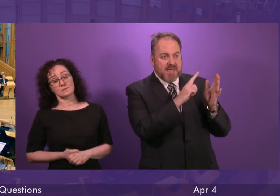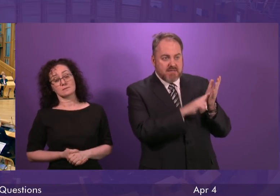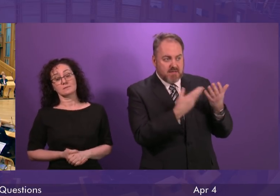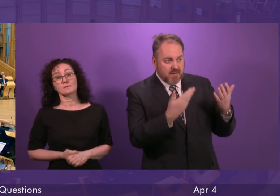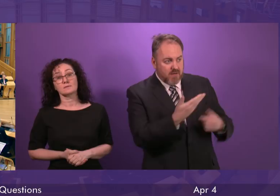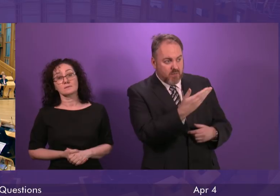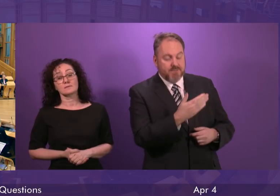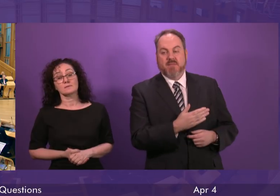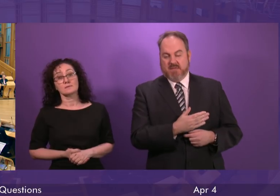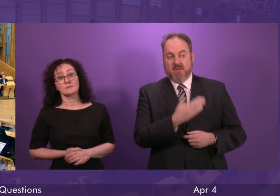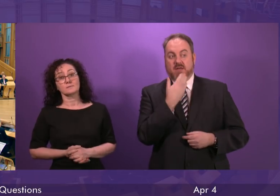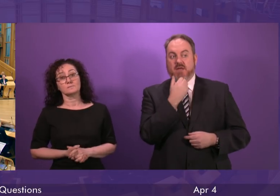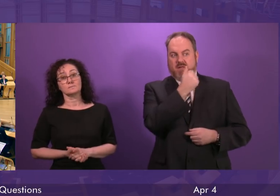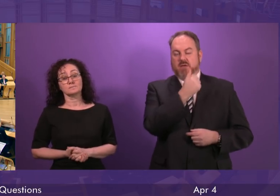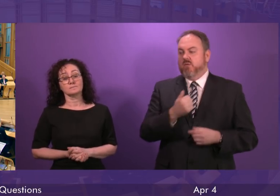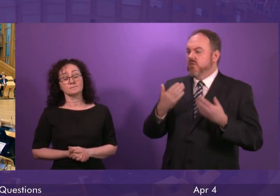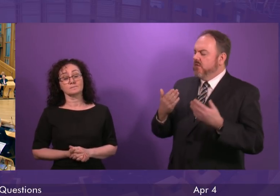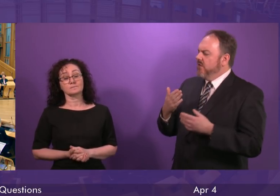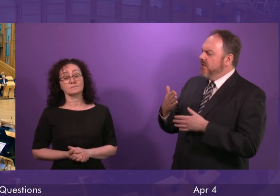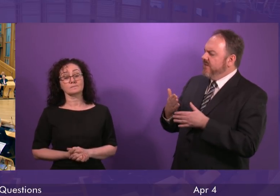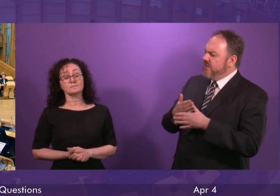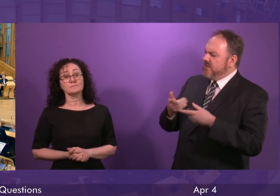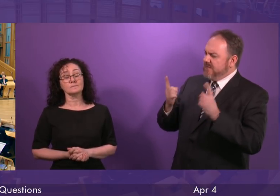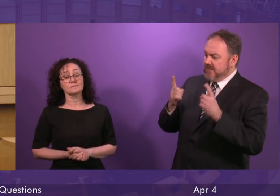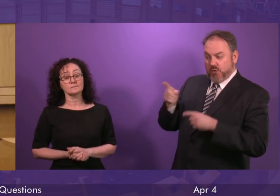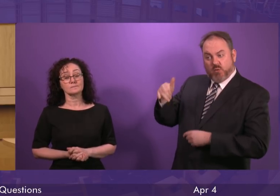Tom Mason (North East Scotland) (Con): The First Minister will be aware that the